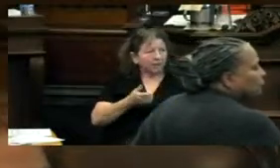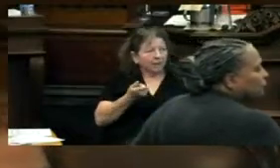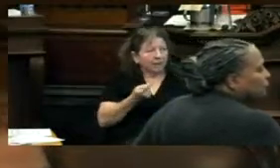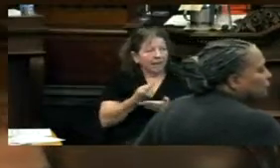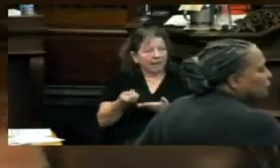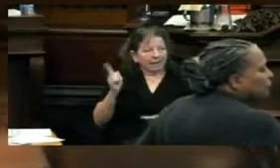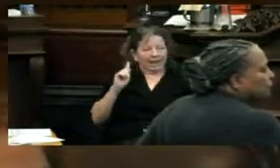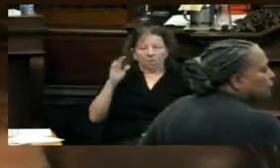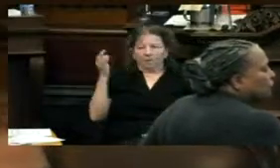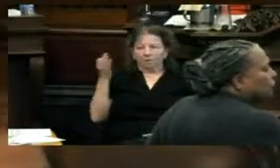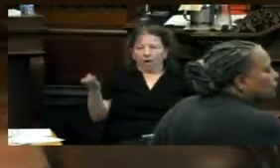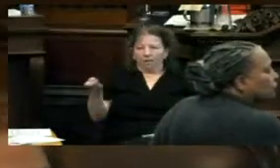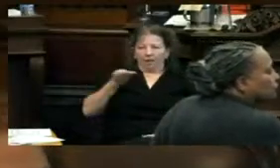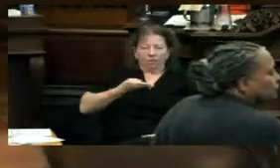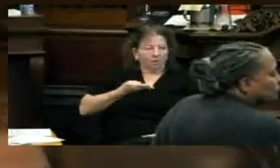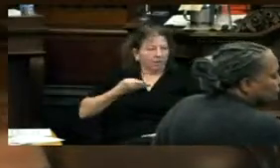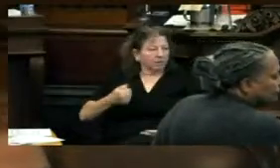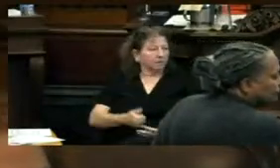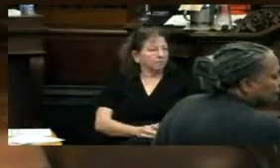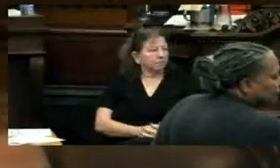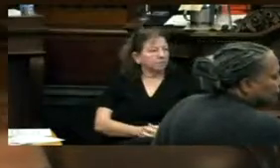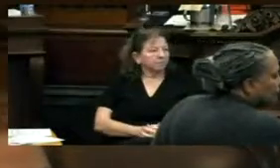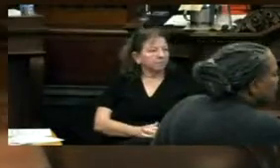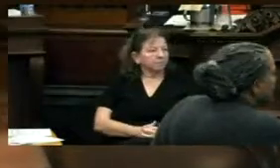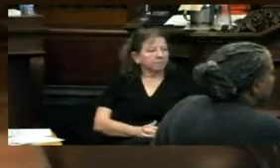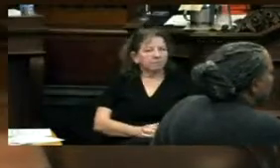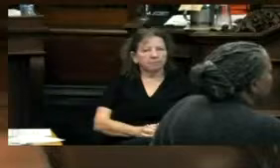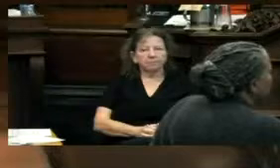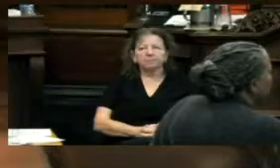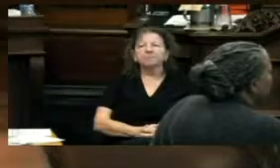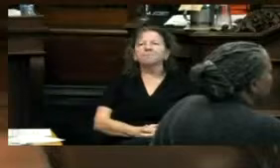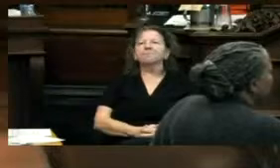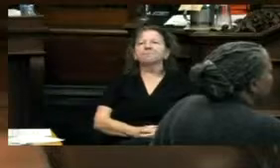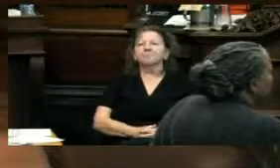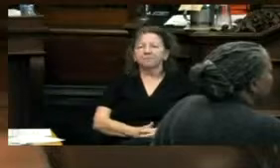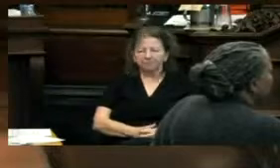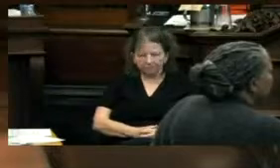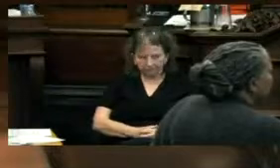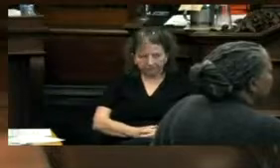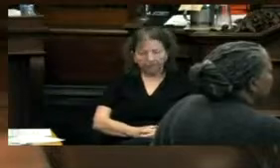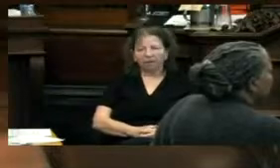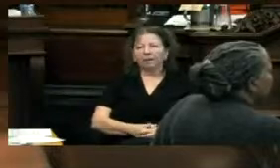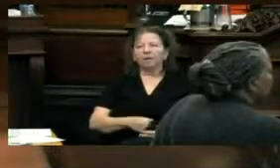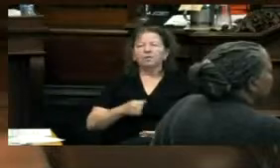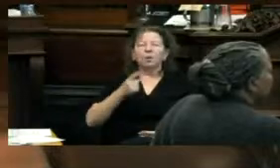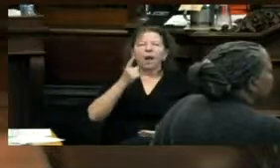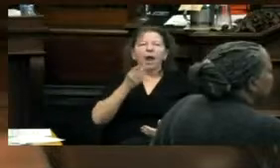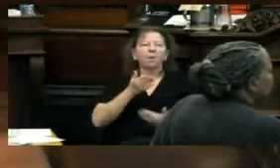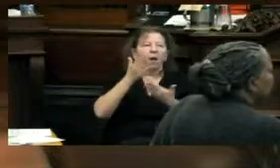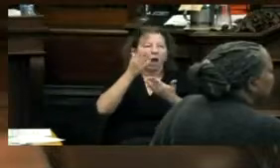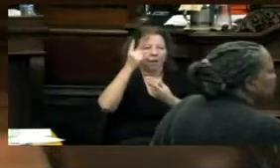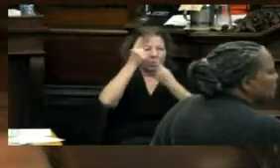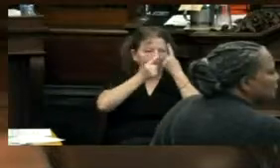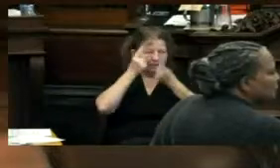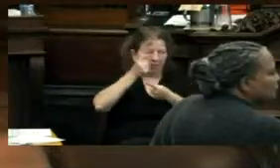of this lawsuit? Last Friday. We